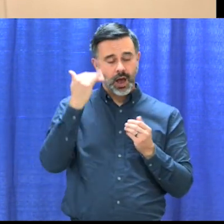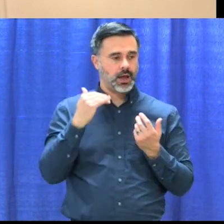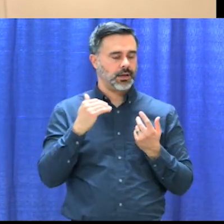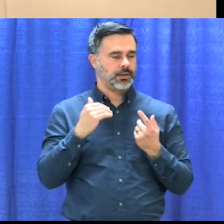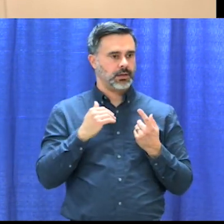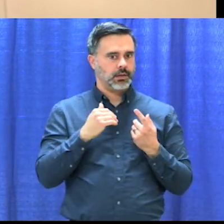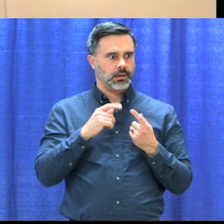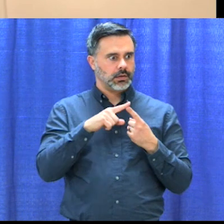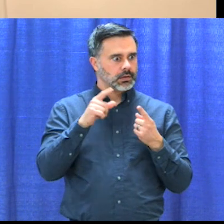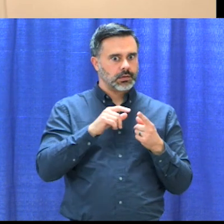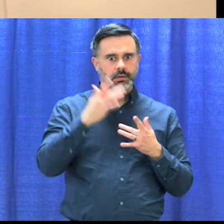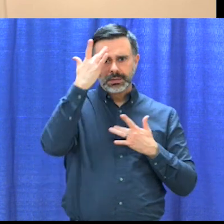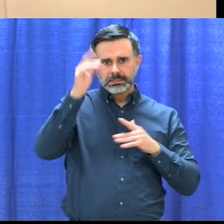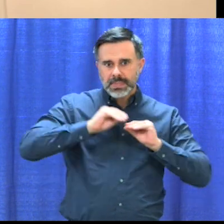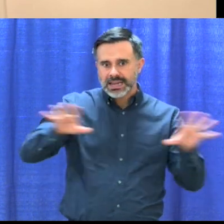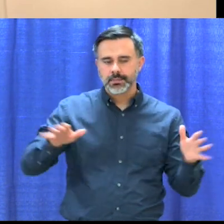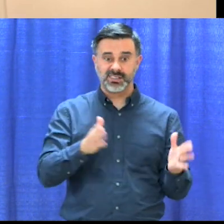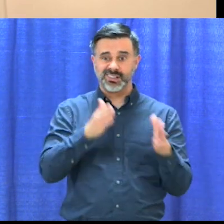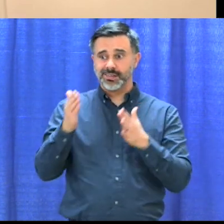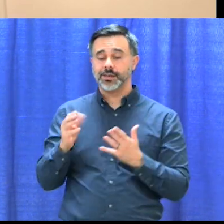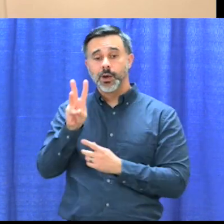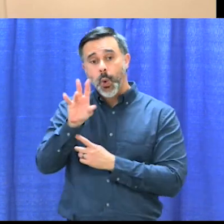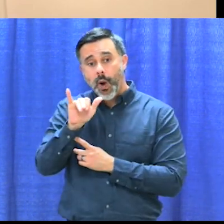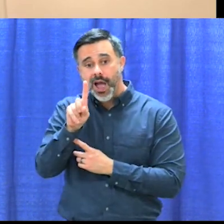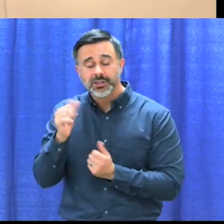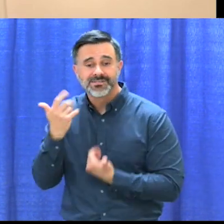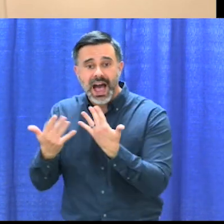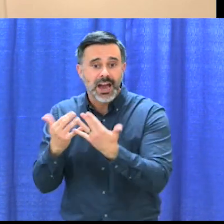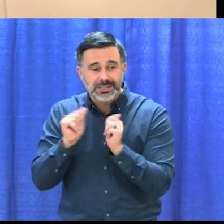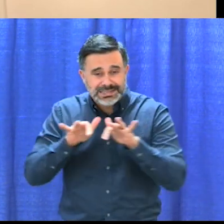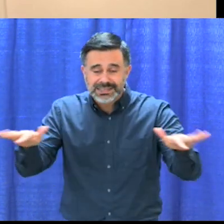So we're also planning for the future and that's where we local back to your offices